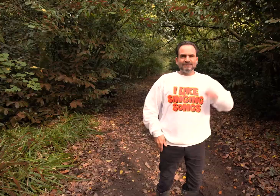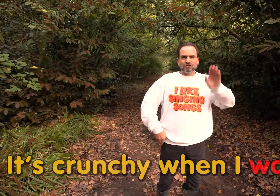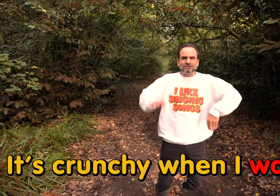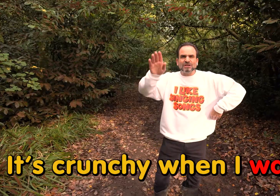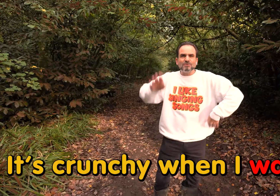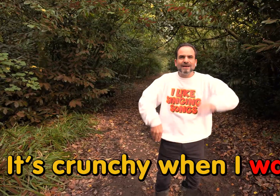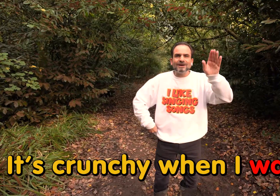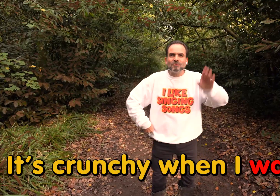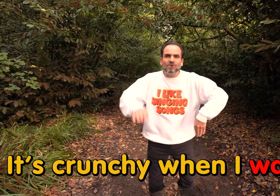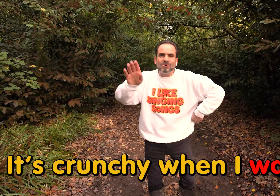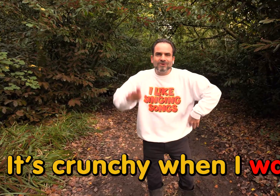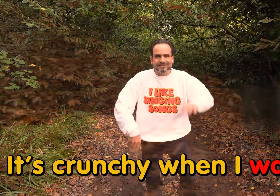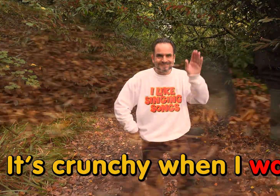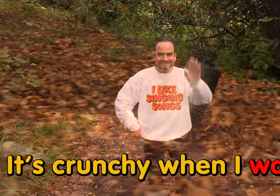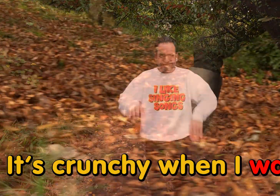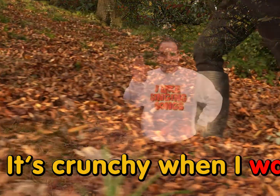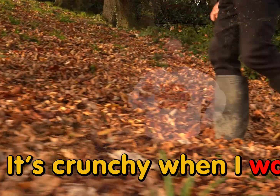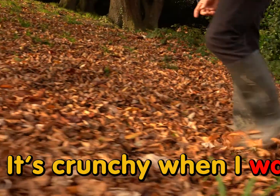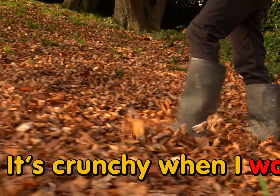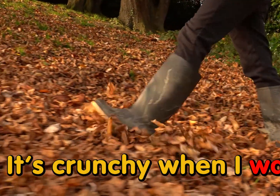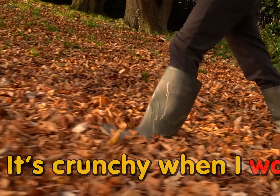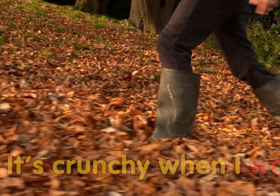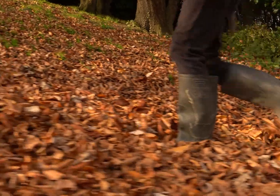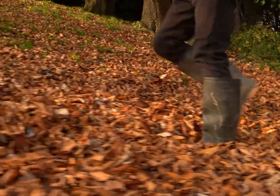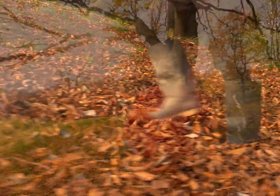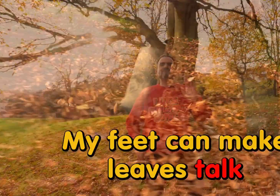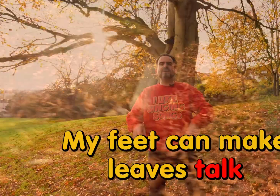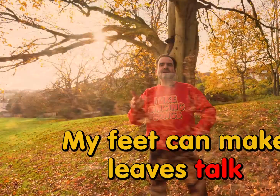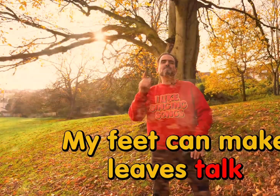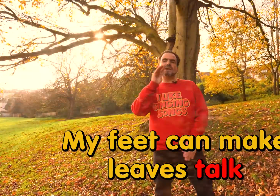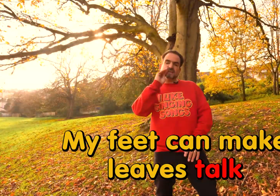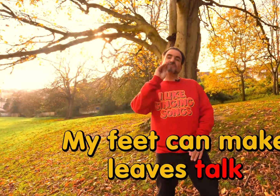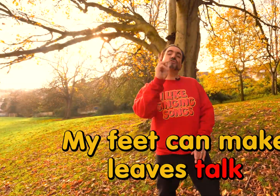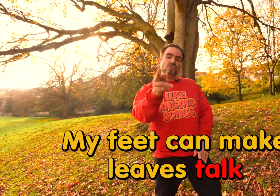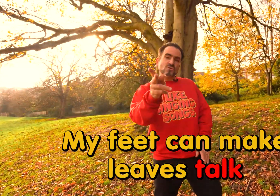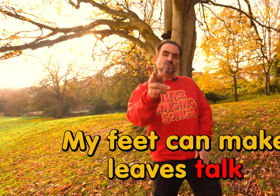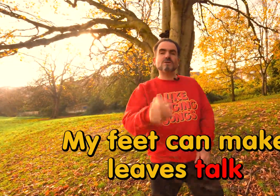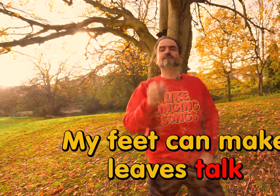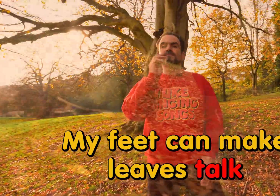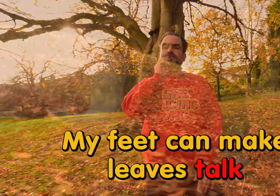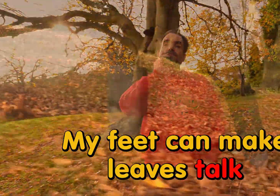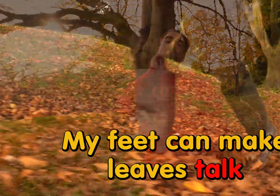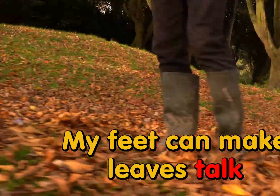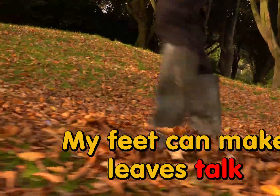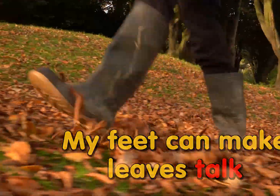It's crunchy when I walk My feet can make leaves talk